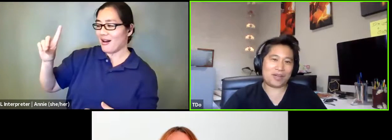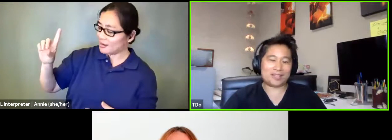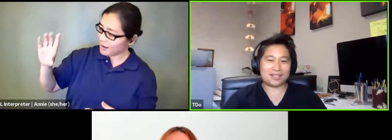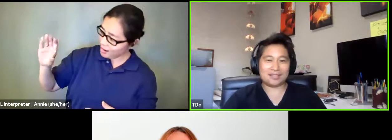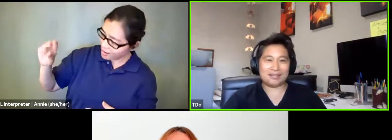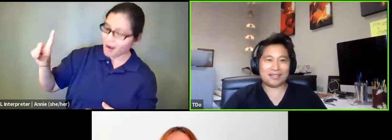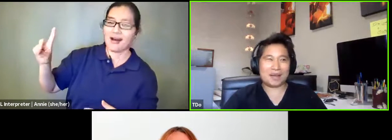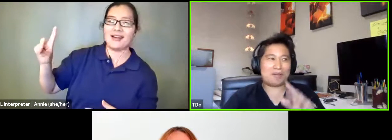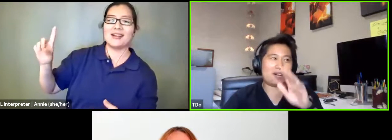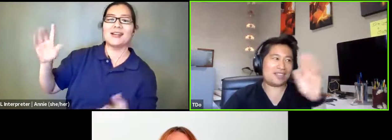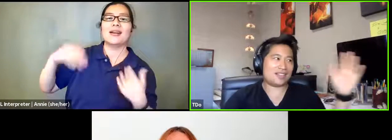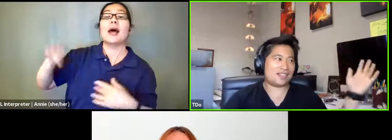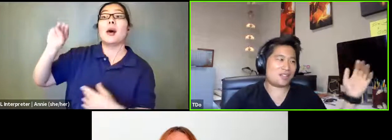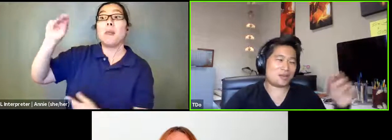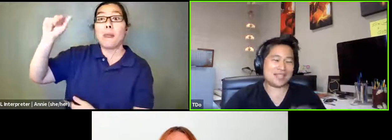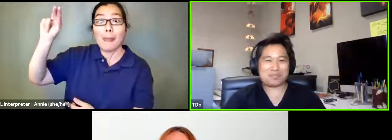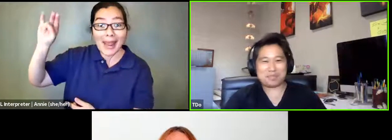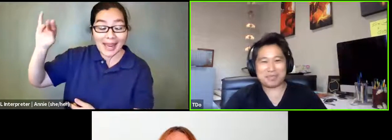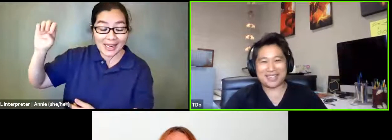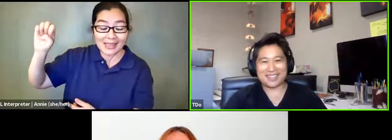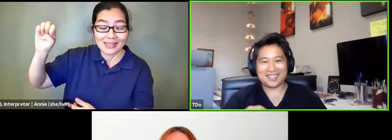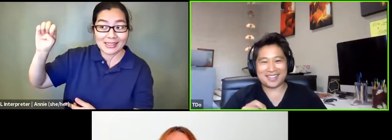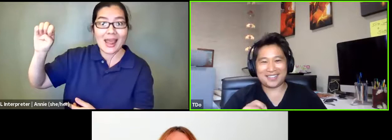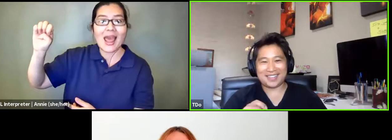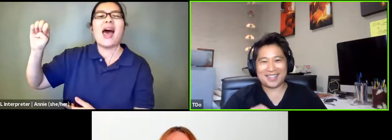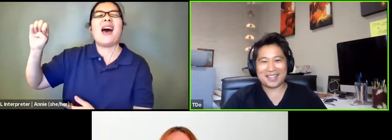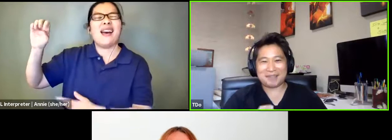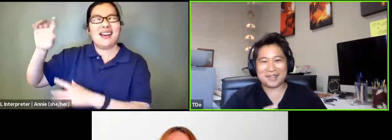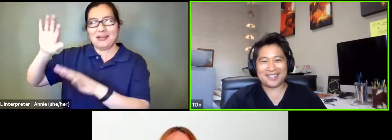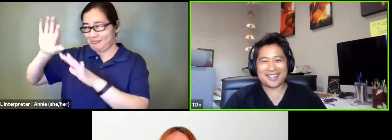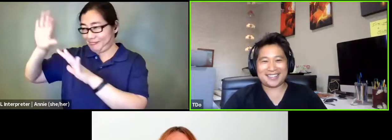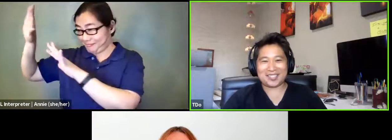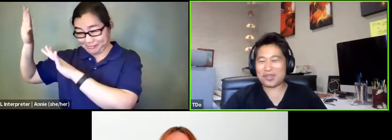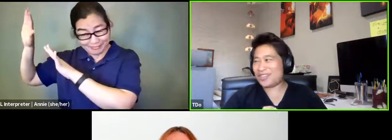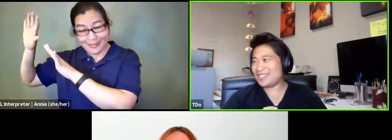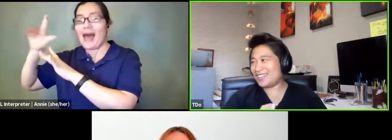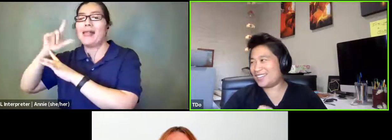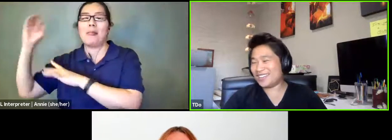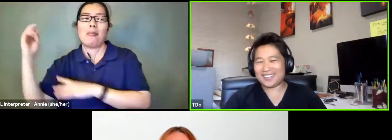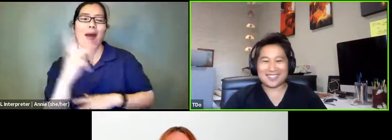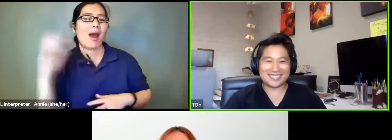West. That part of the trip hasn't been planned out yet. Two of us and our dogs.